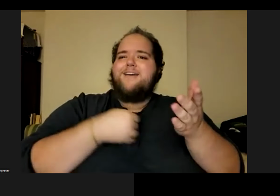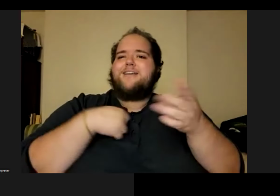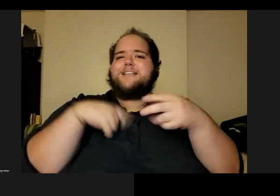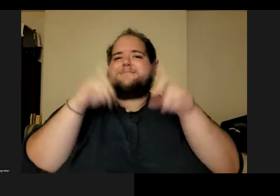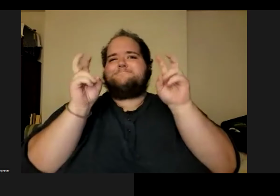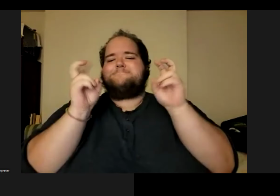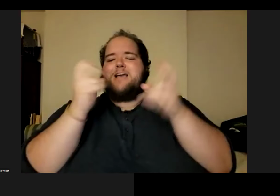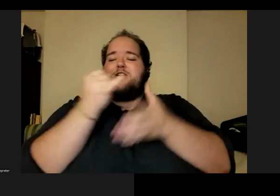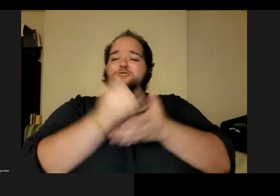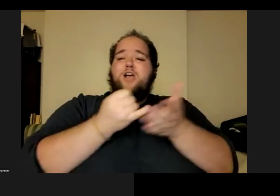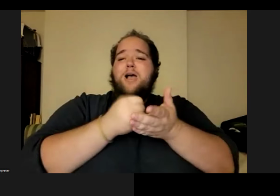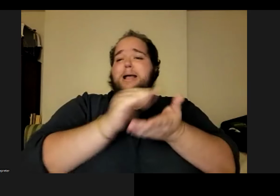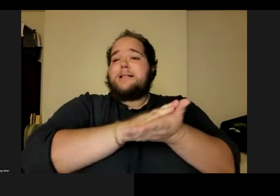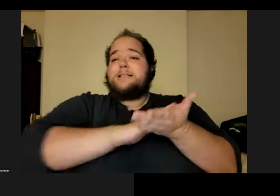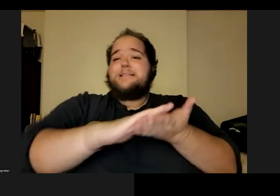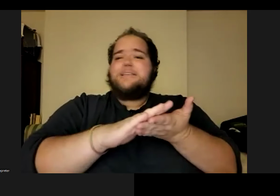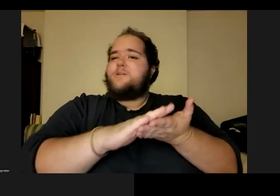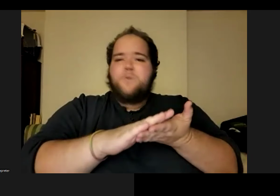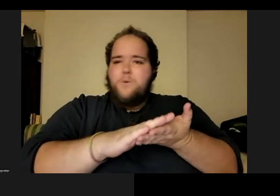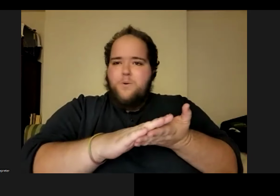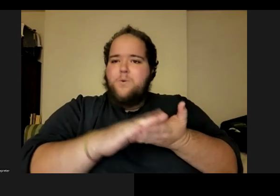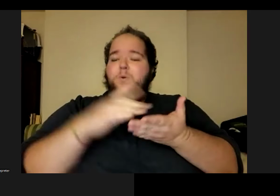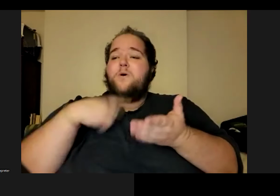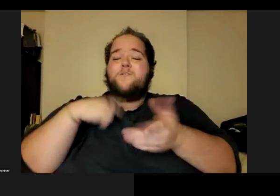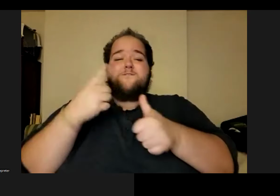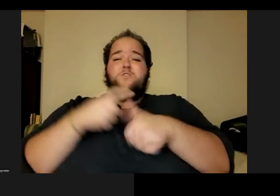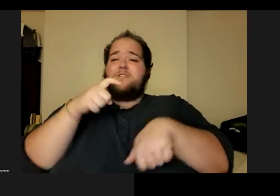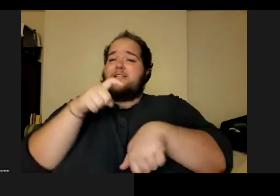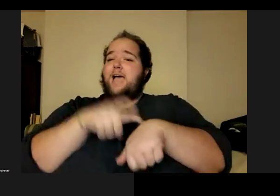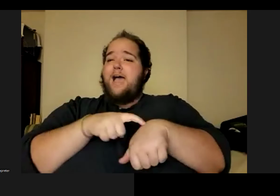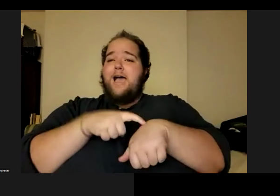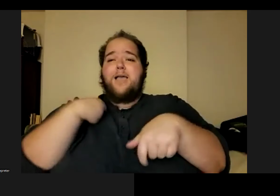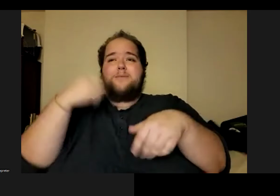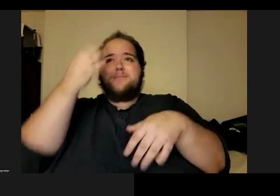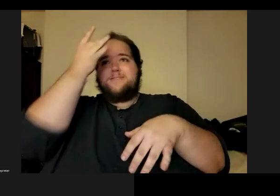your ideas are not fully formed When they come out of your mind.